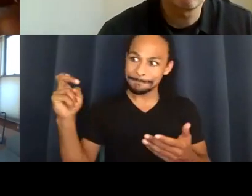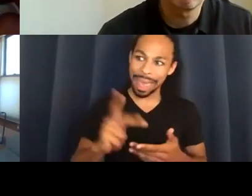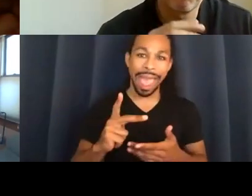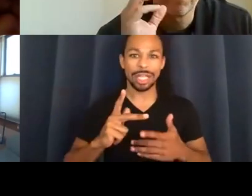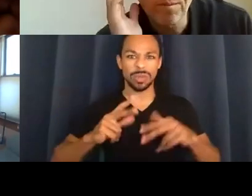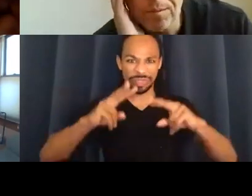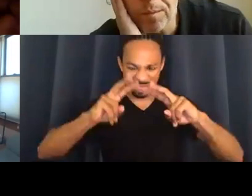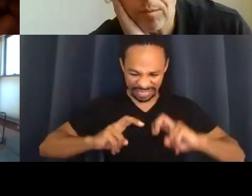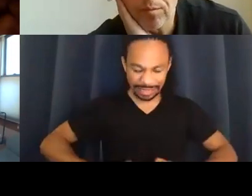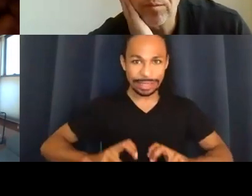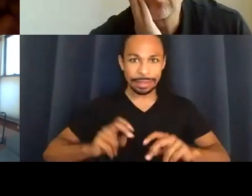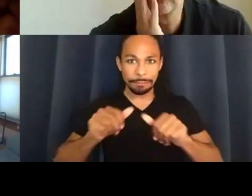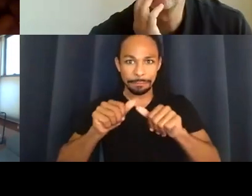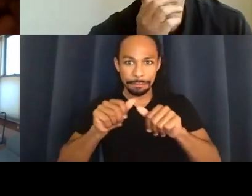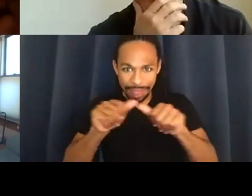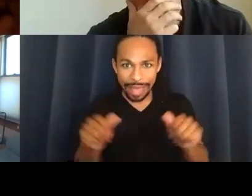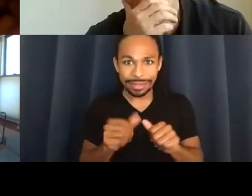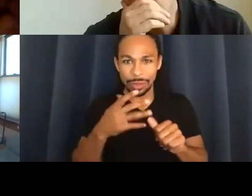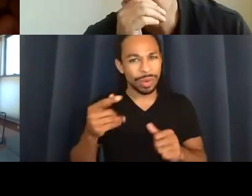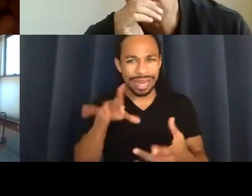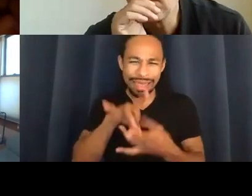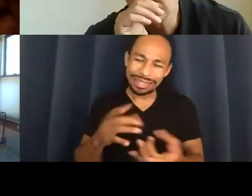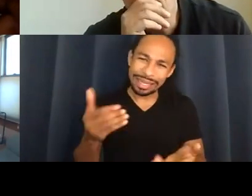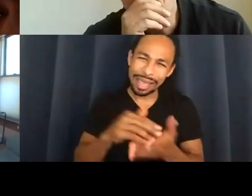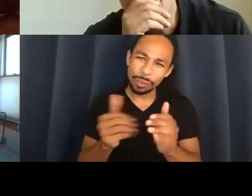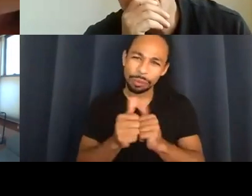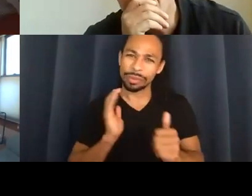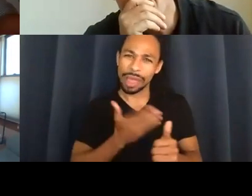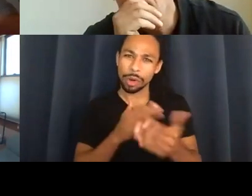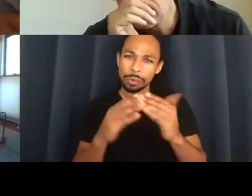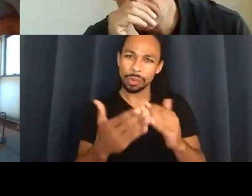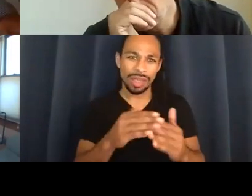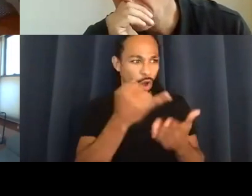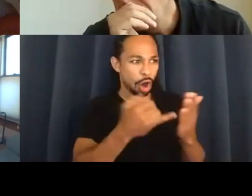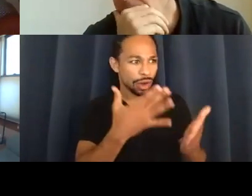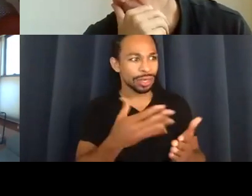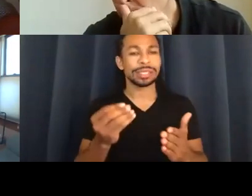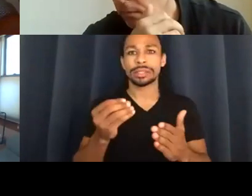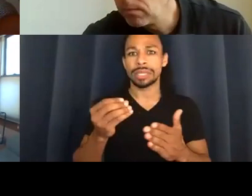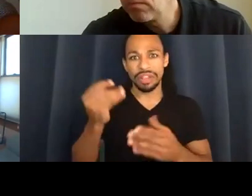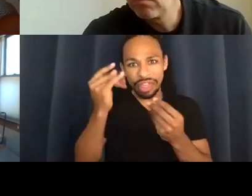reconnect to our community of artists and thinkers and innovators across sector, we